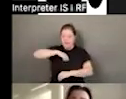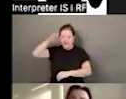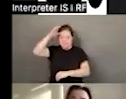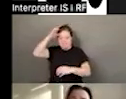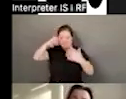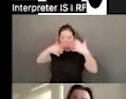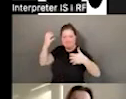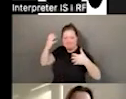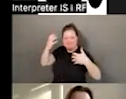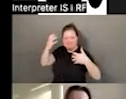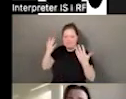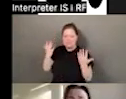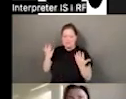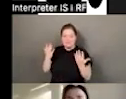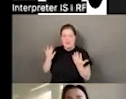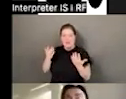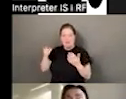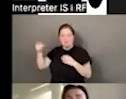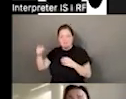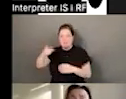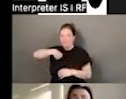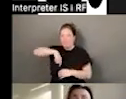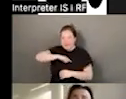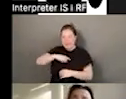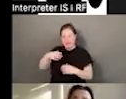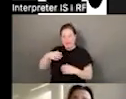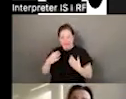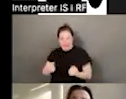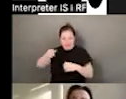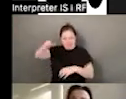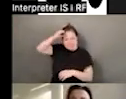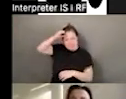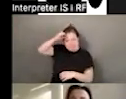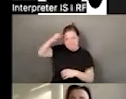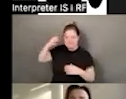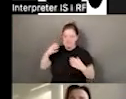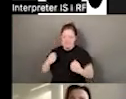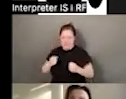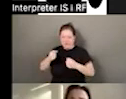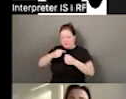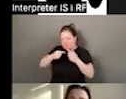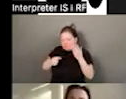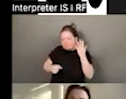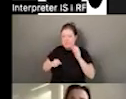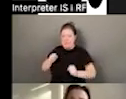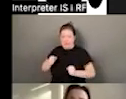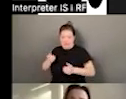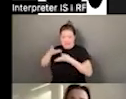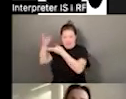So there needs to be kind of a place where our competence is fit into the project. So we do not write project proposals